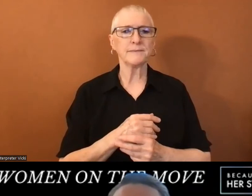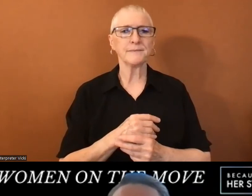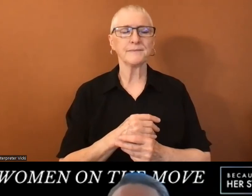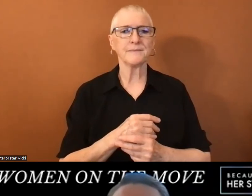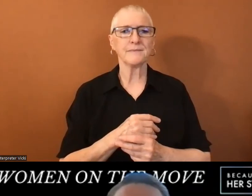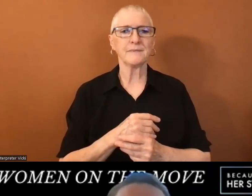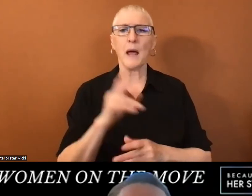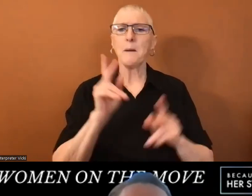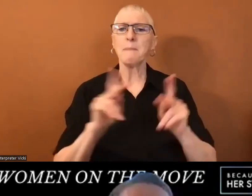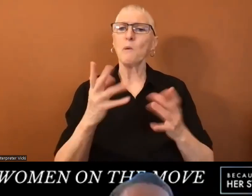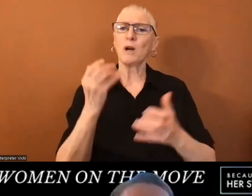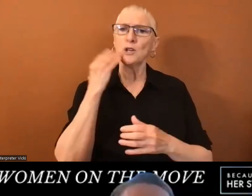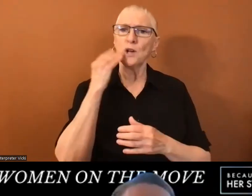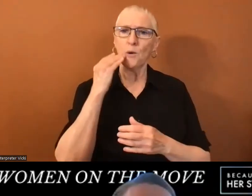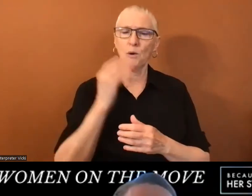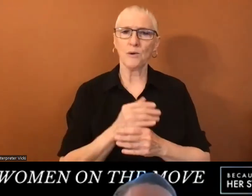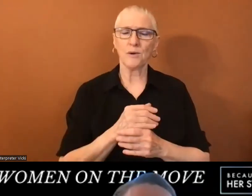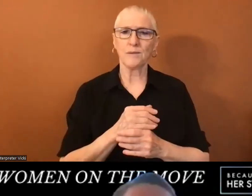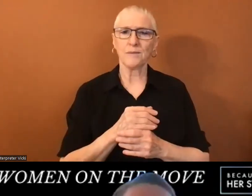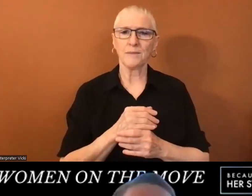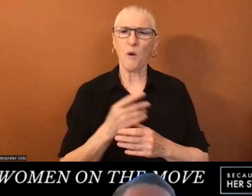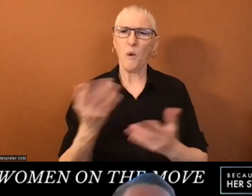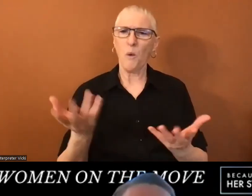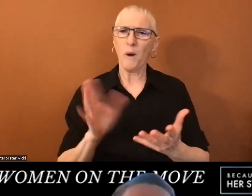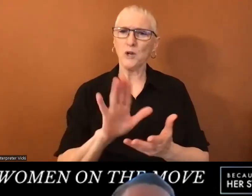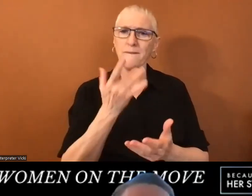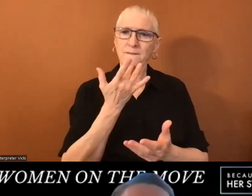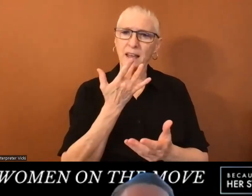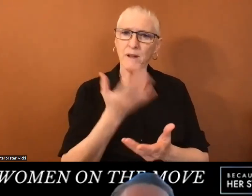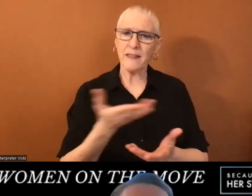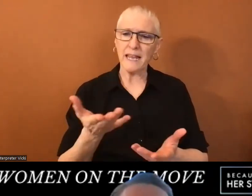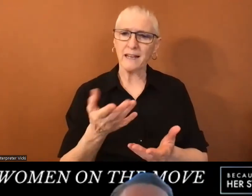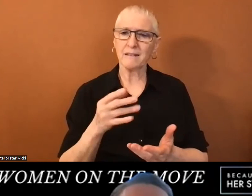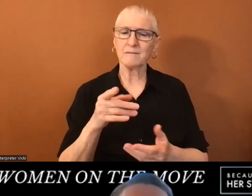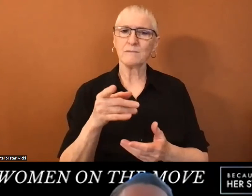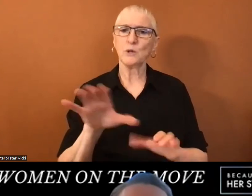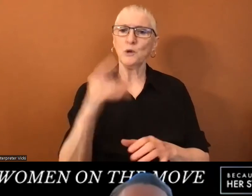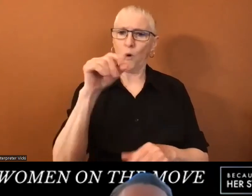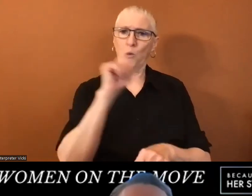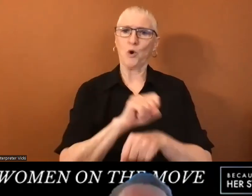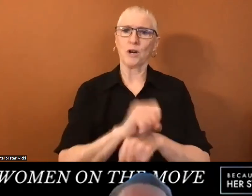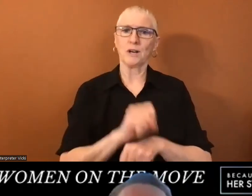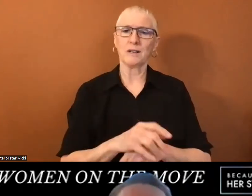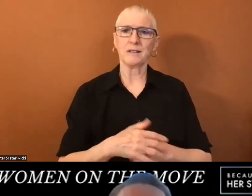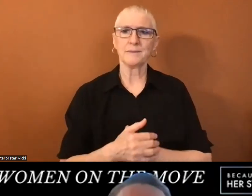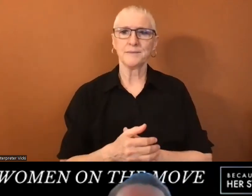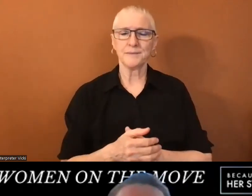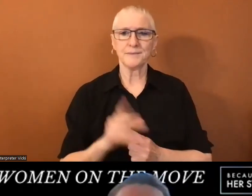People want to know "What is your favorite thing that you do for work?" Kim, how about you take this.